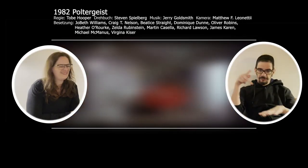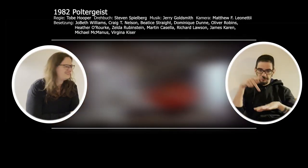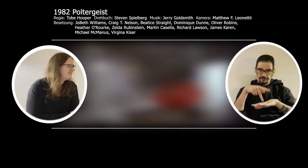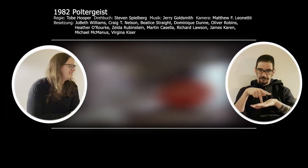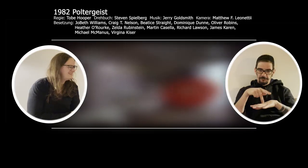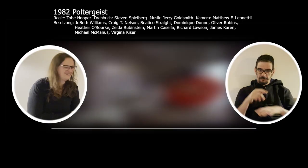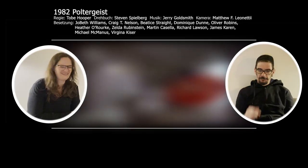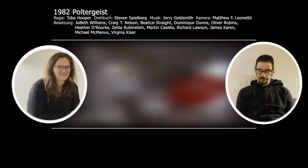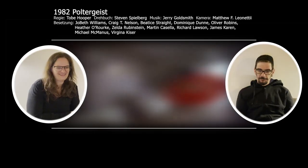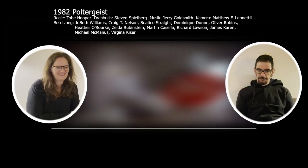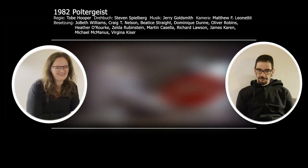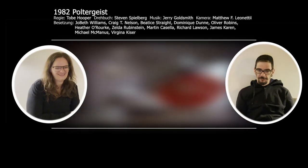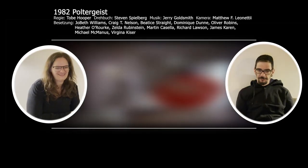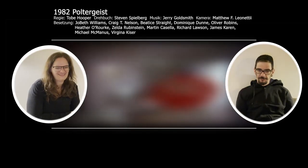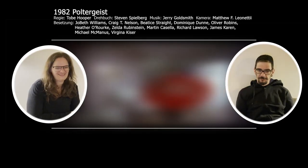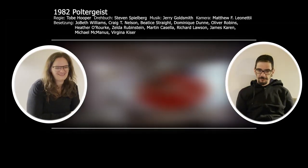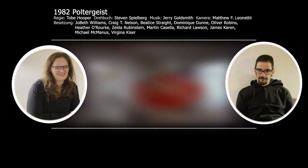The dancing circle on the record.